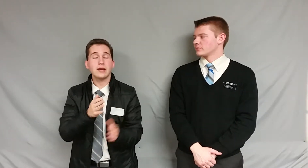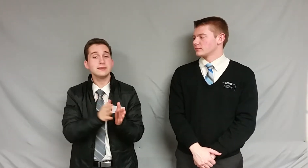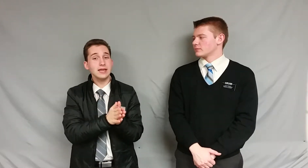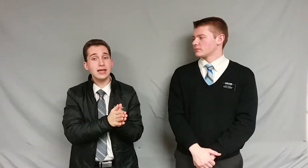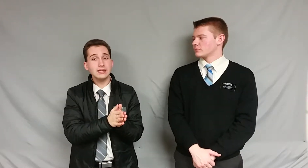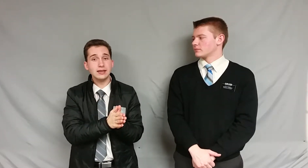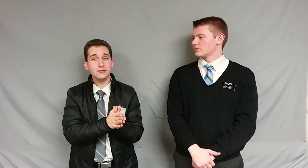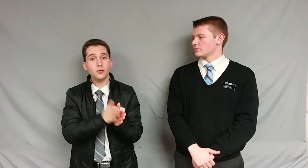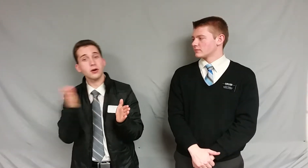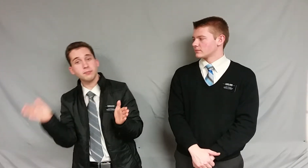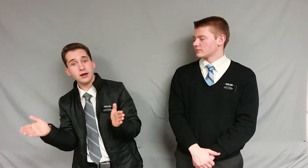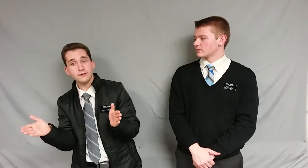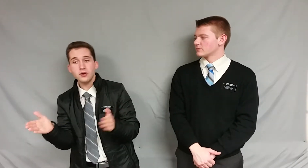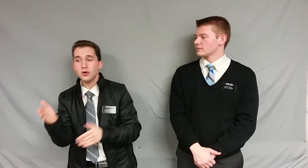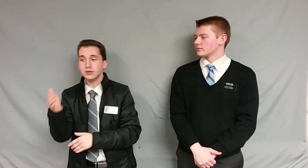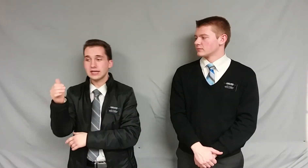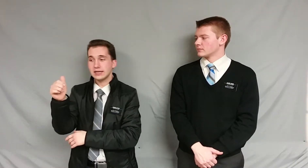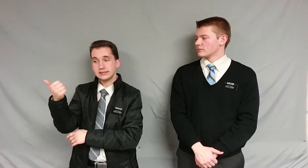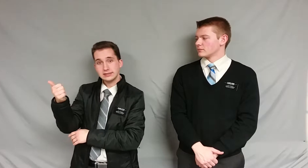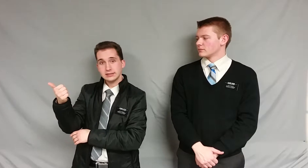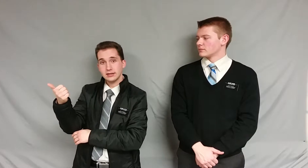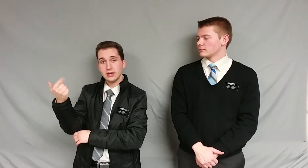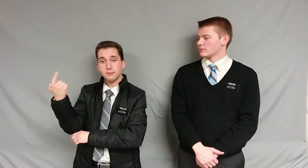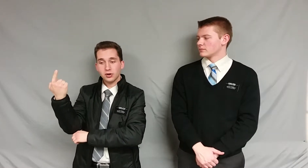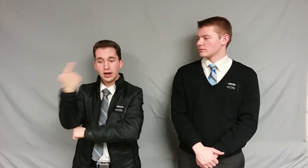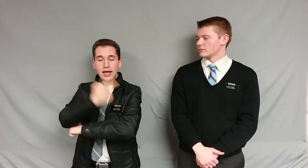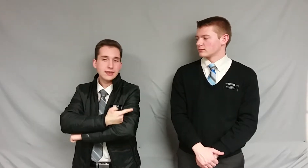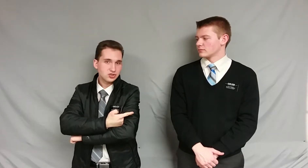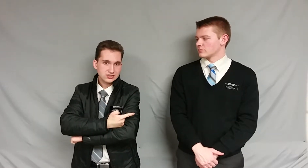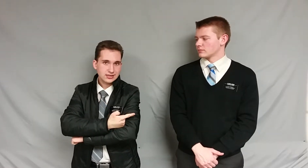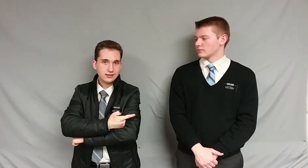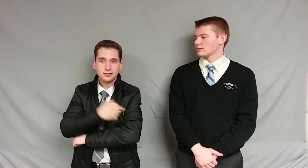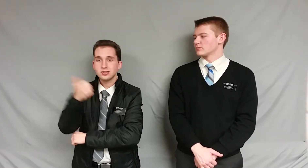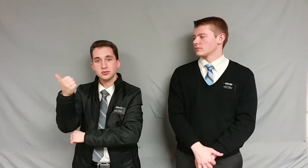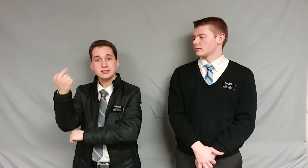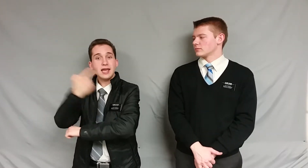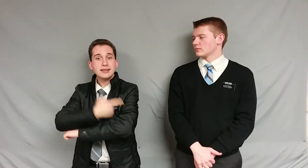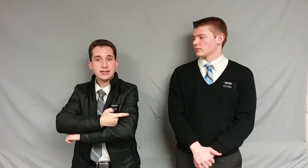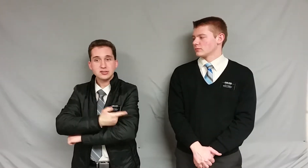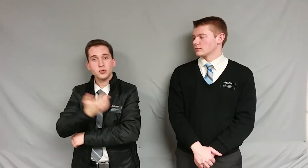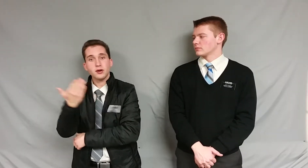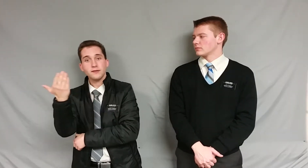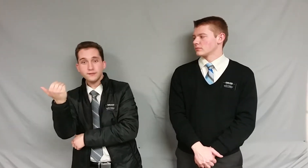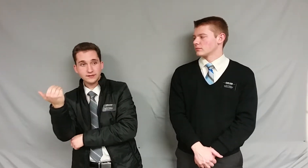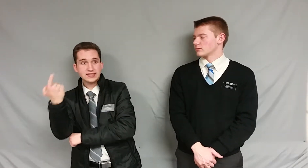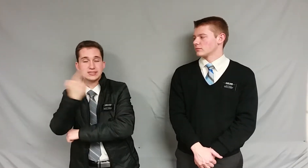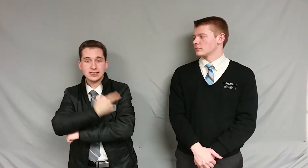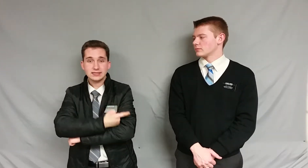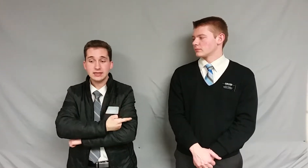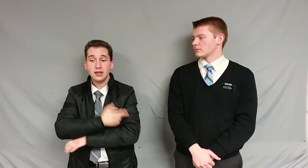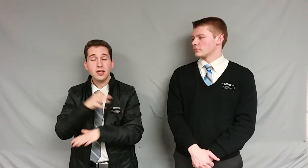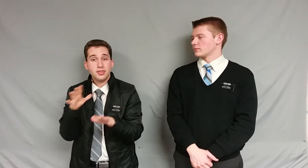When we have ten days or above, we sign the number and then just day. So, TEN DAYS or FIFTEEN DAYS.